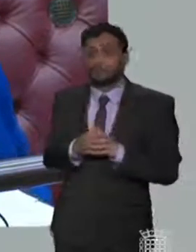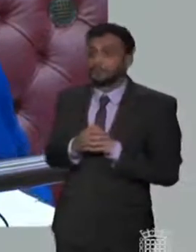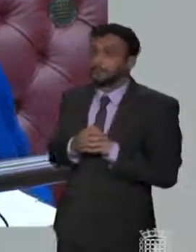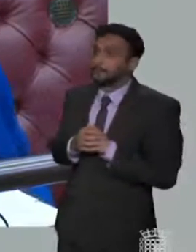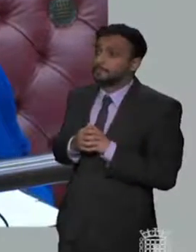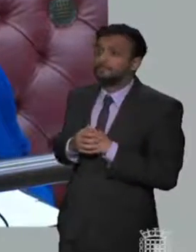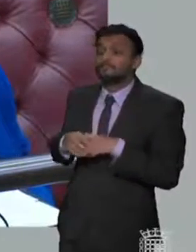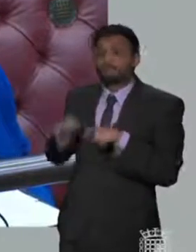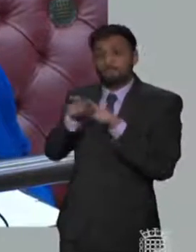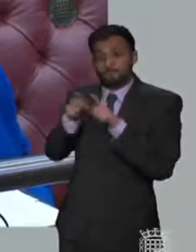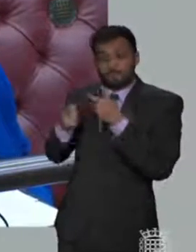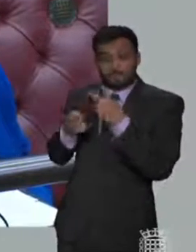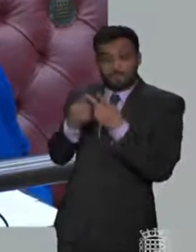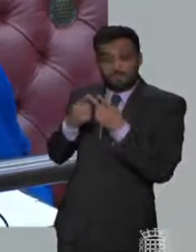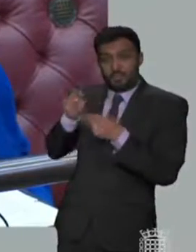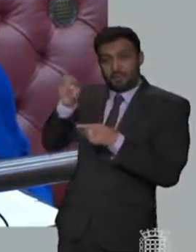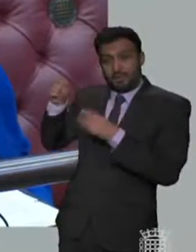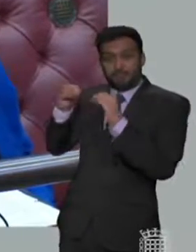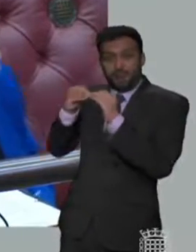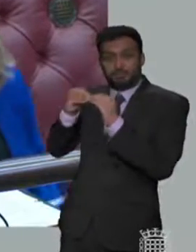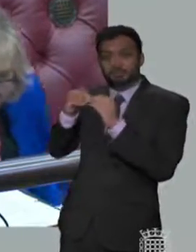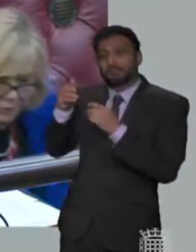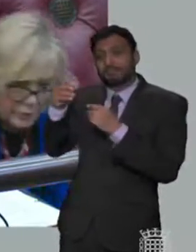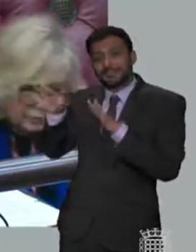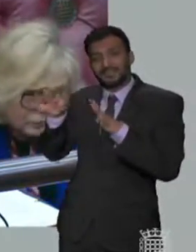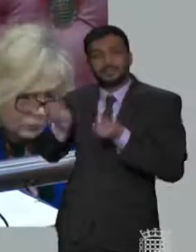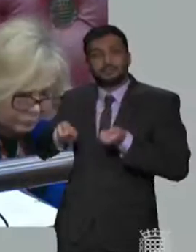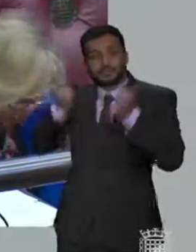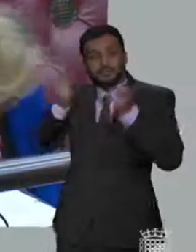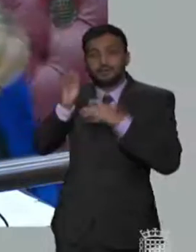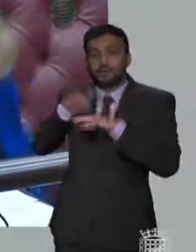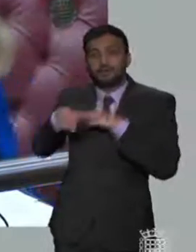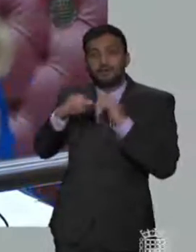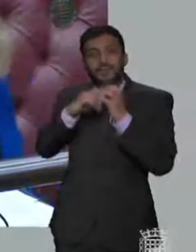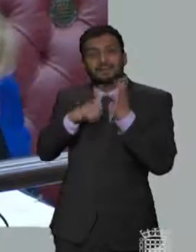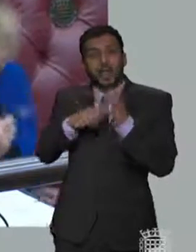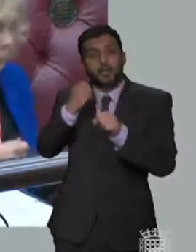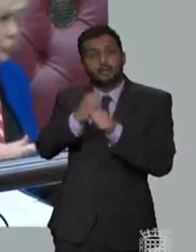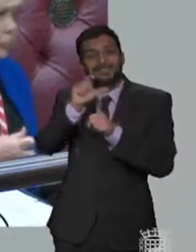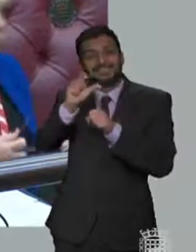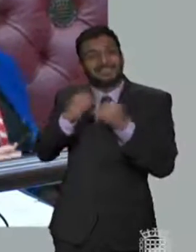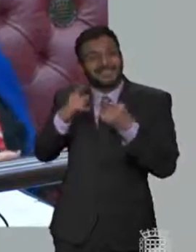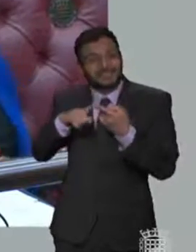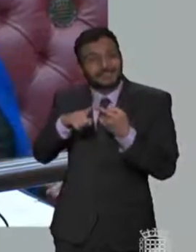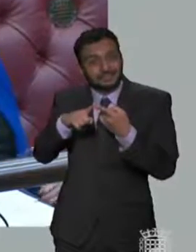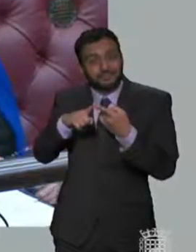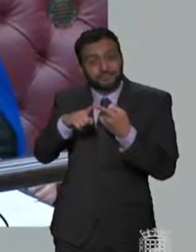the issue about the progress of bsl gcse as did lord bruce and i can confirm that dfe